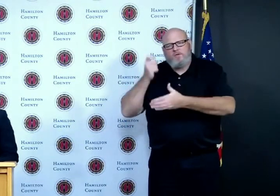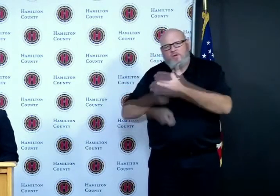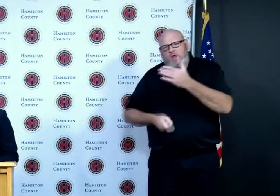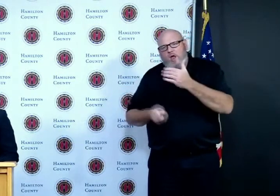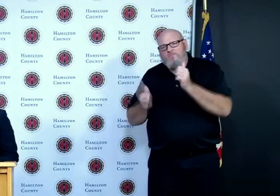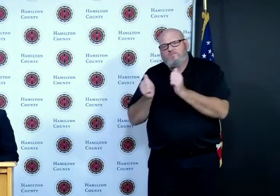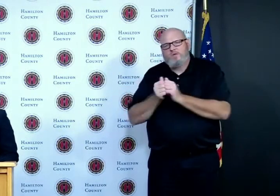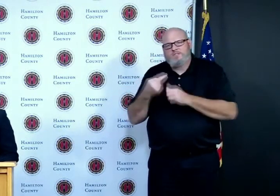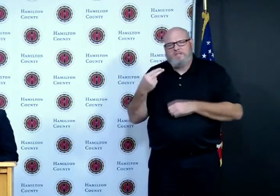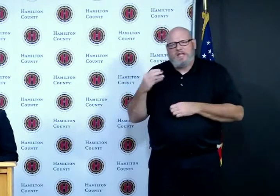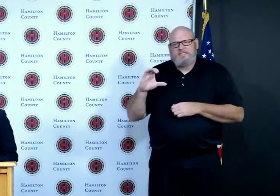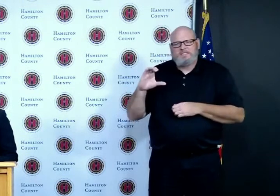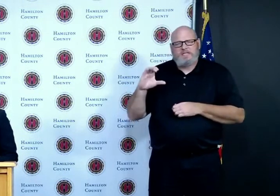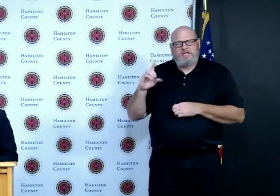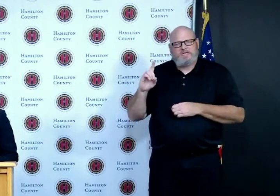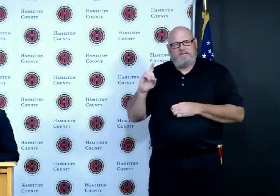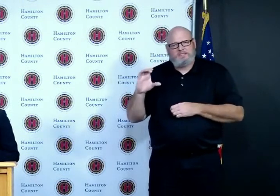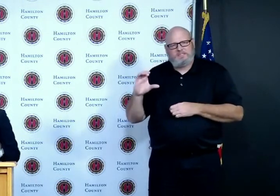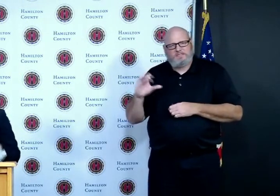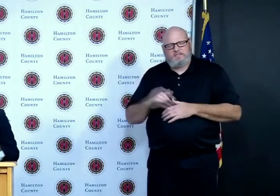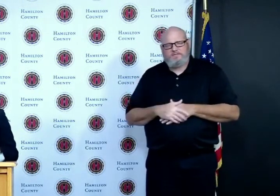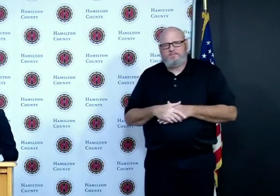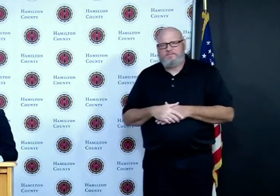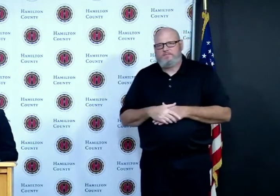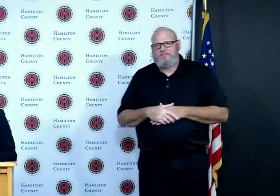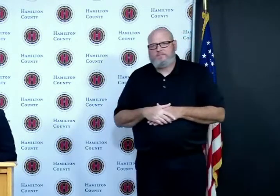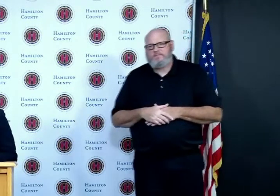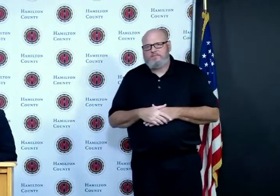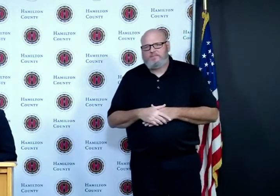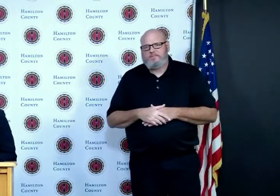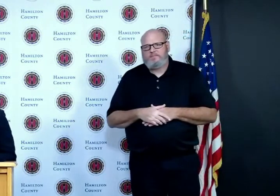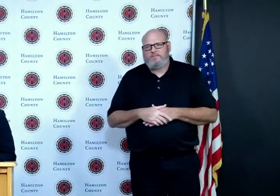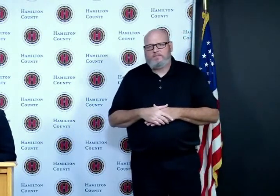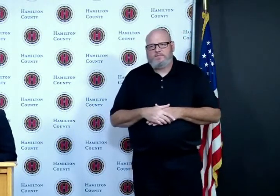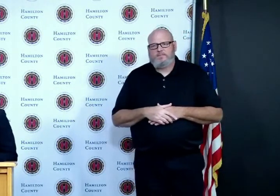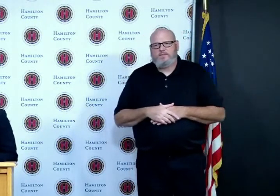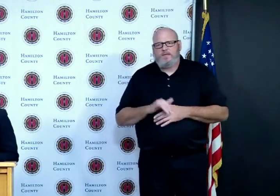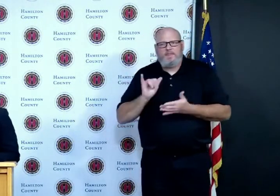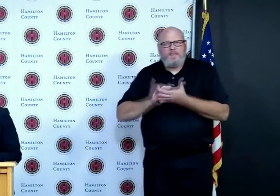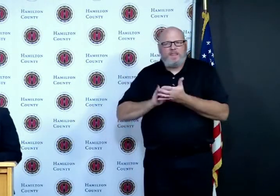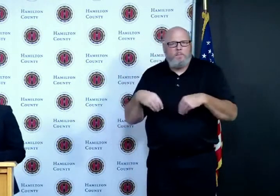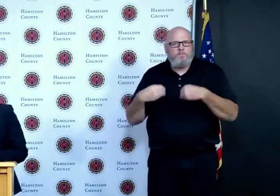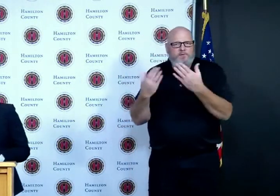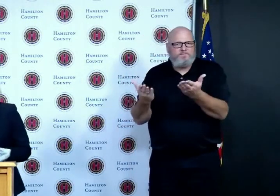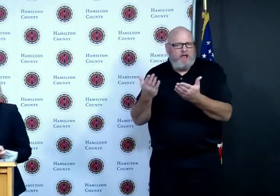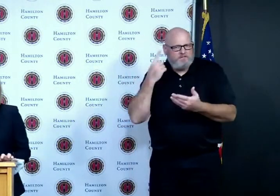was actually provided for that entire small business program so the remaining roughly